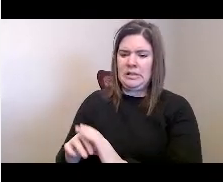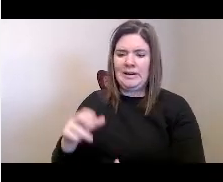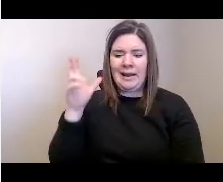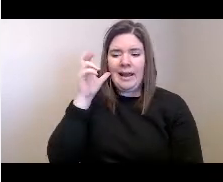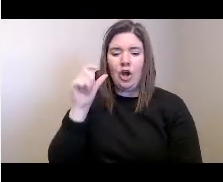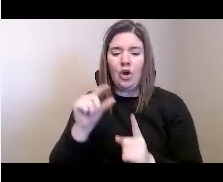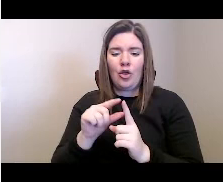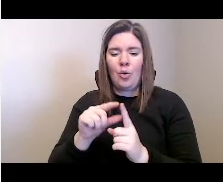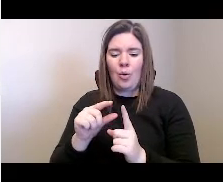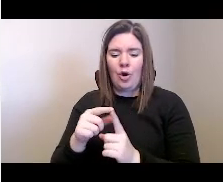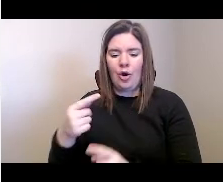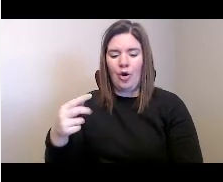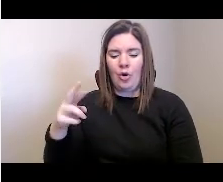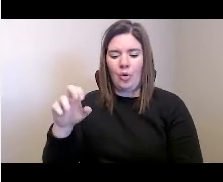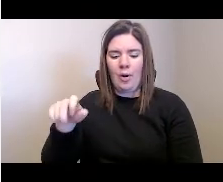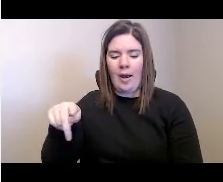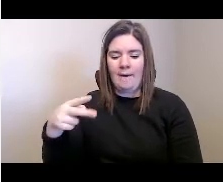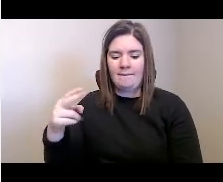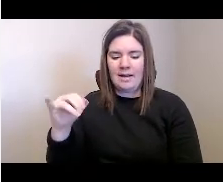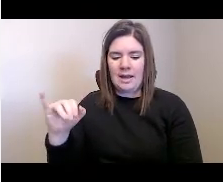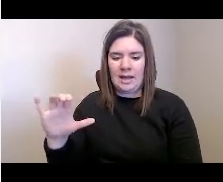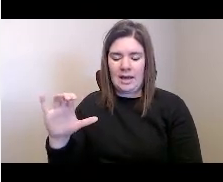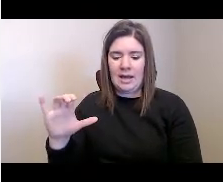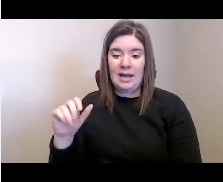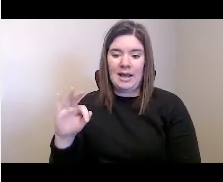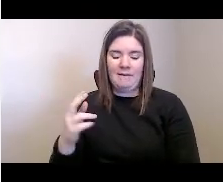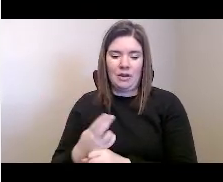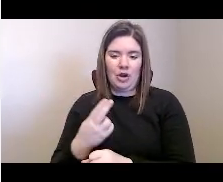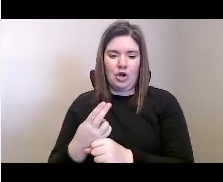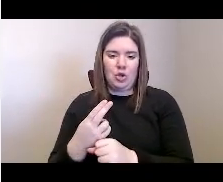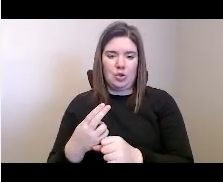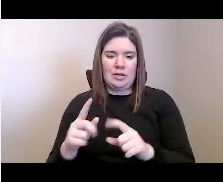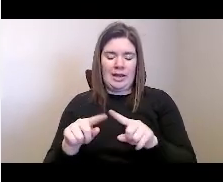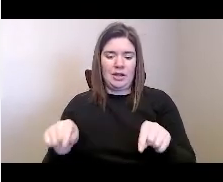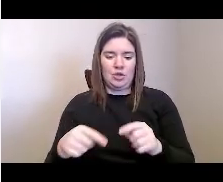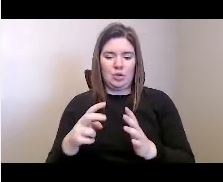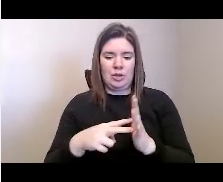that with a screen reader, but that this is a group, and that's what the group represents.